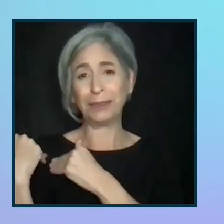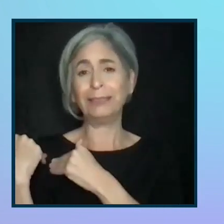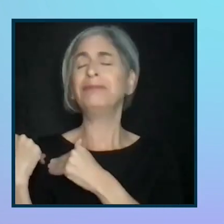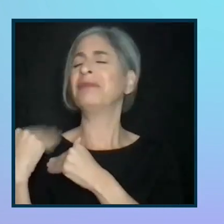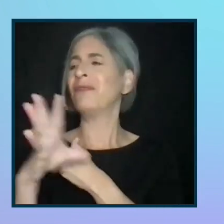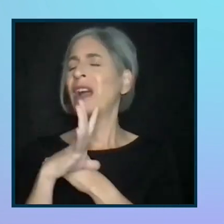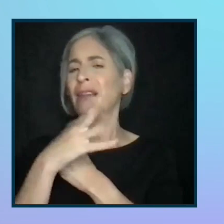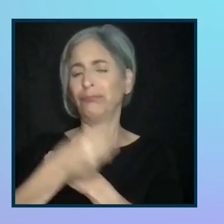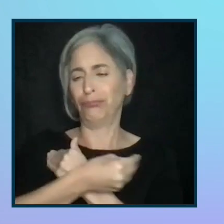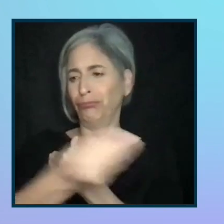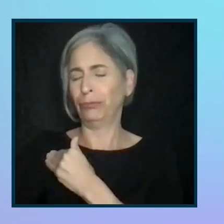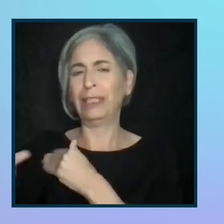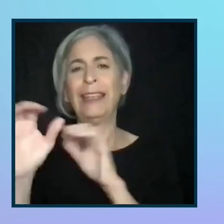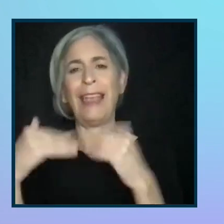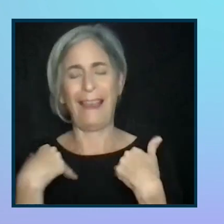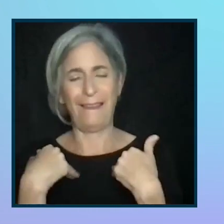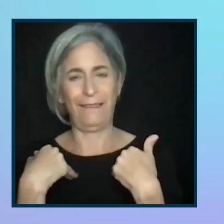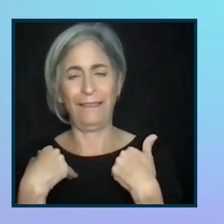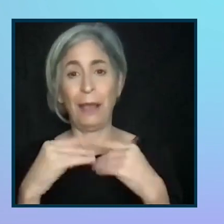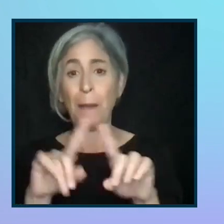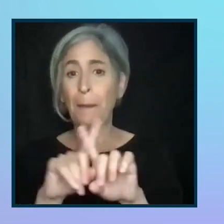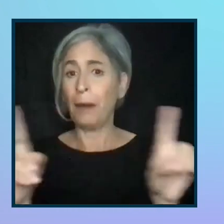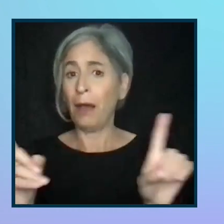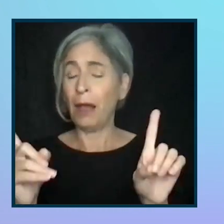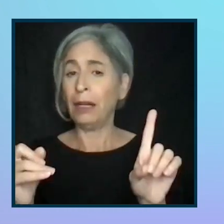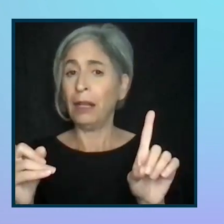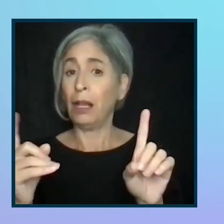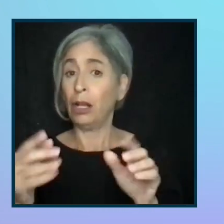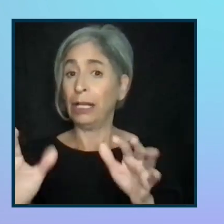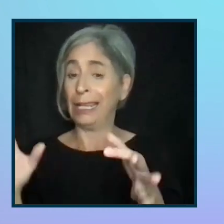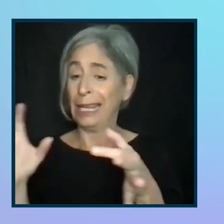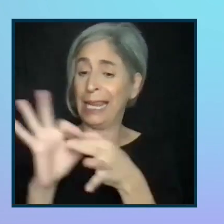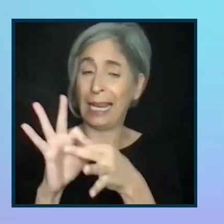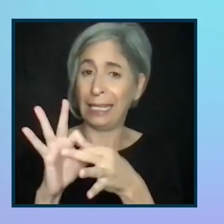And the thing that goes with responsibility is accountability.